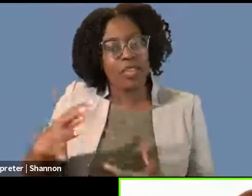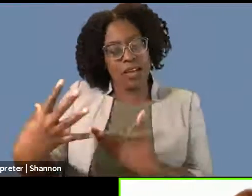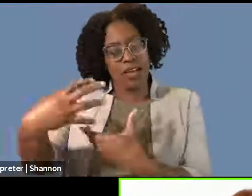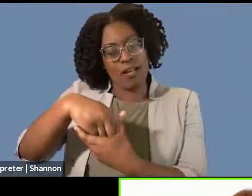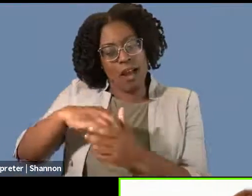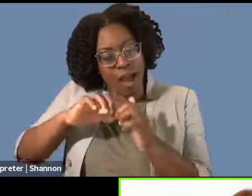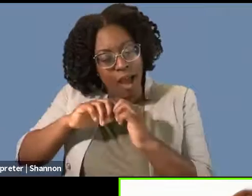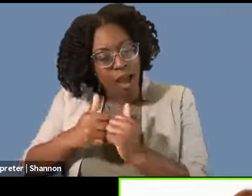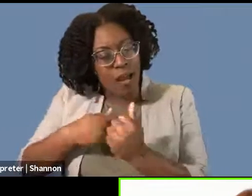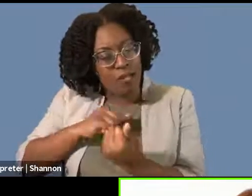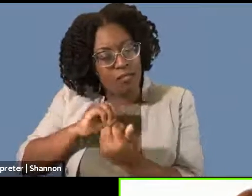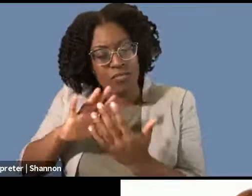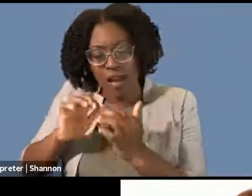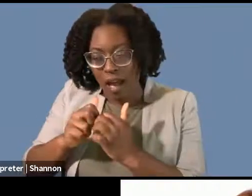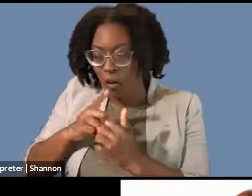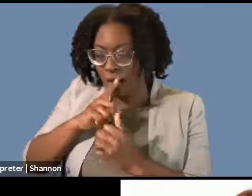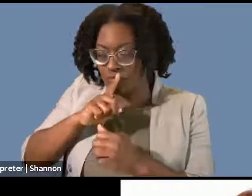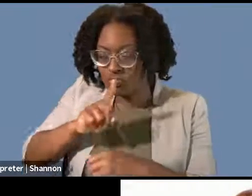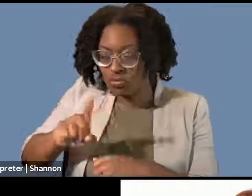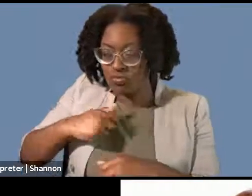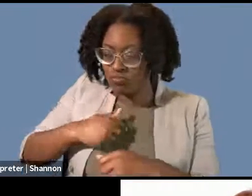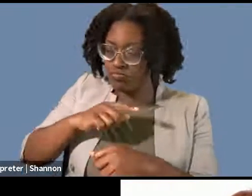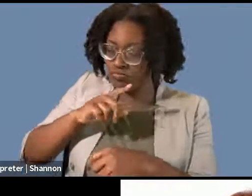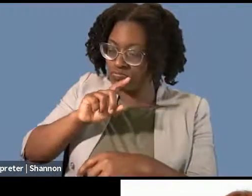Is that what you are saying with radical empathy? TERRI GIVENS: Yes, absolutely.